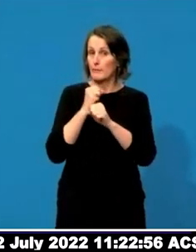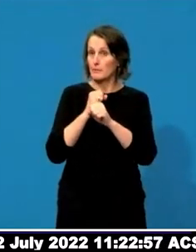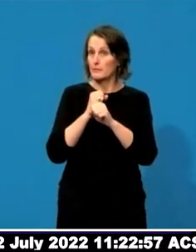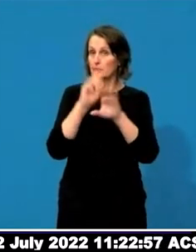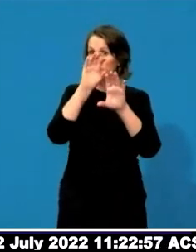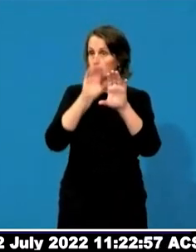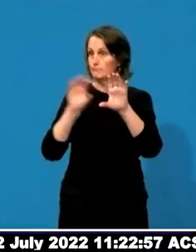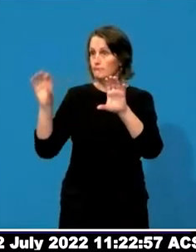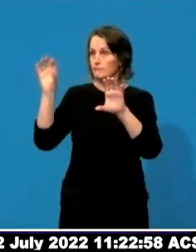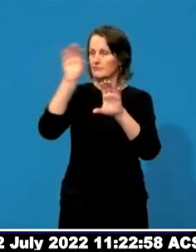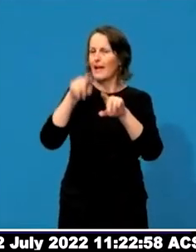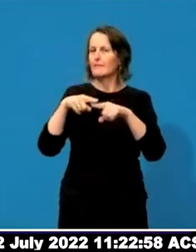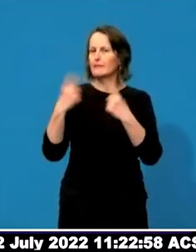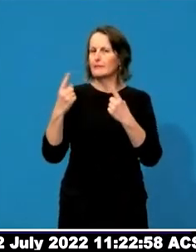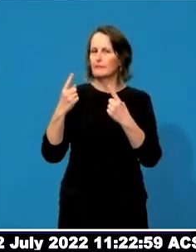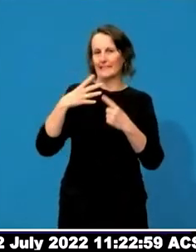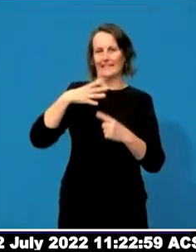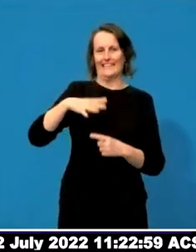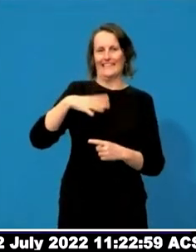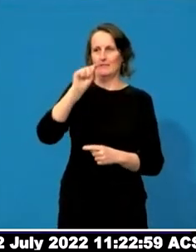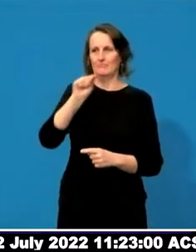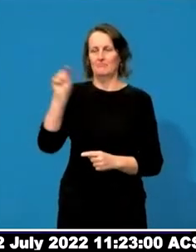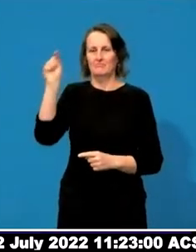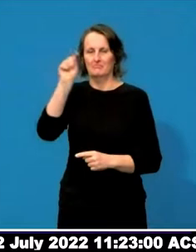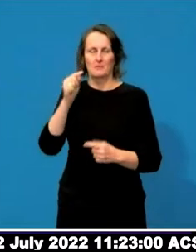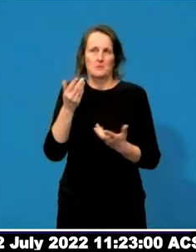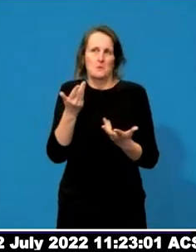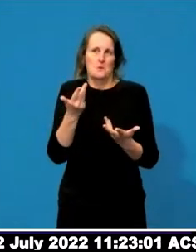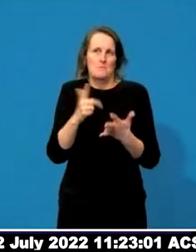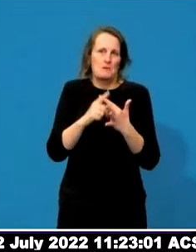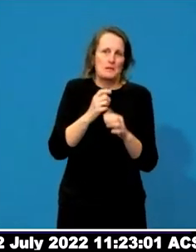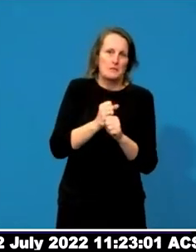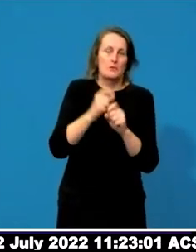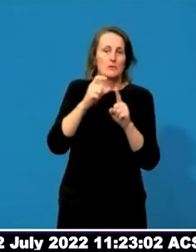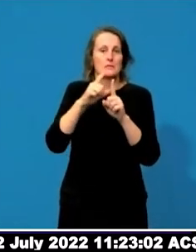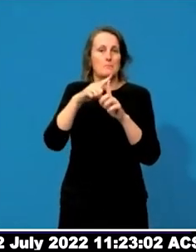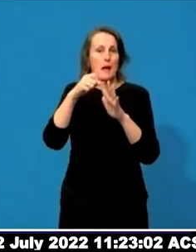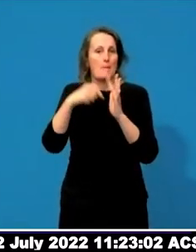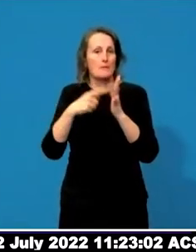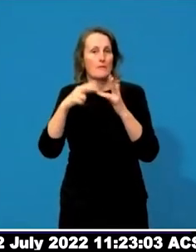So somewhere like Department of Planning and Infrastructure